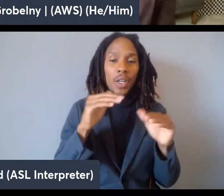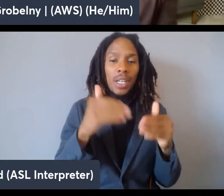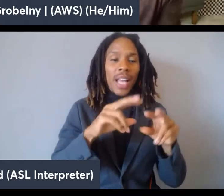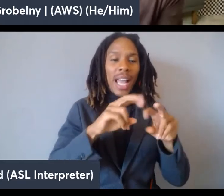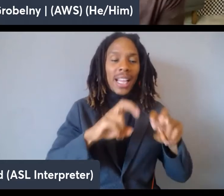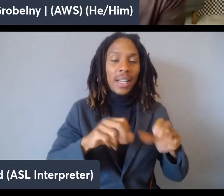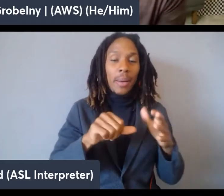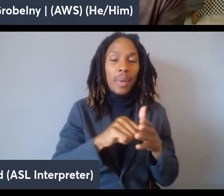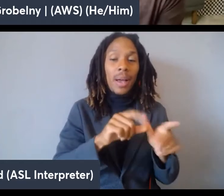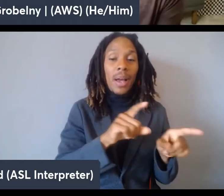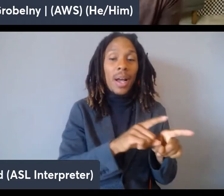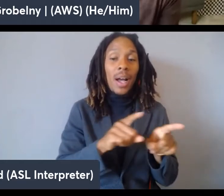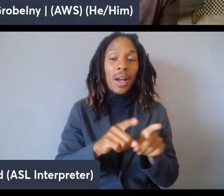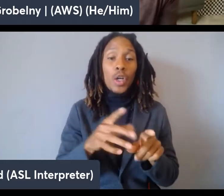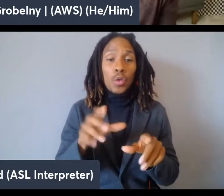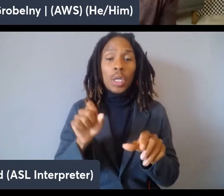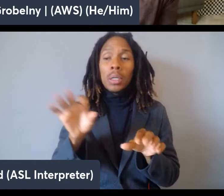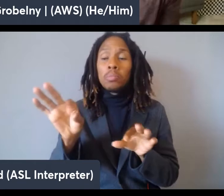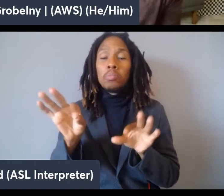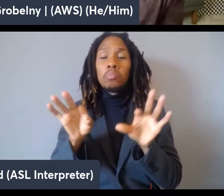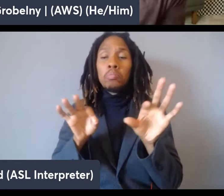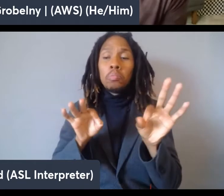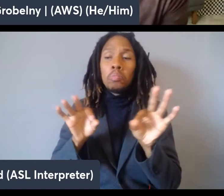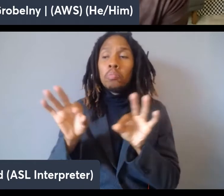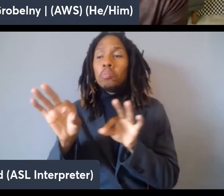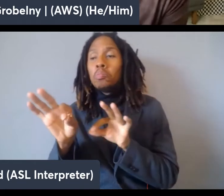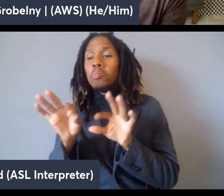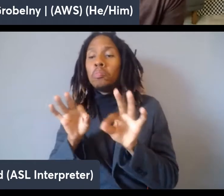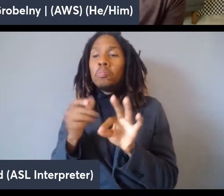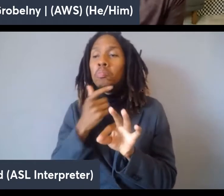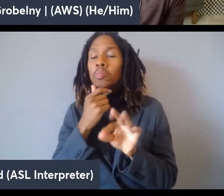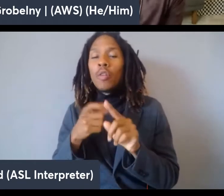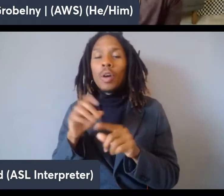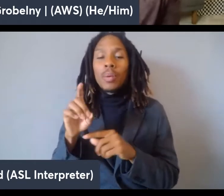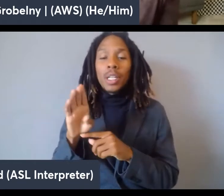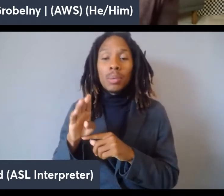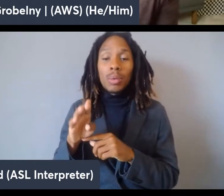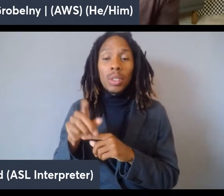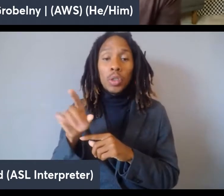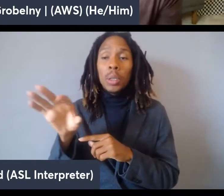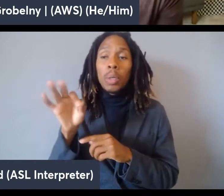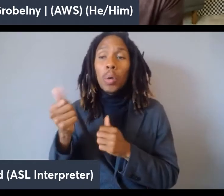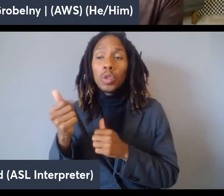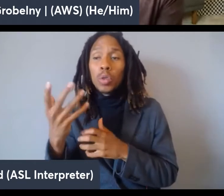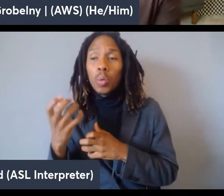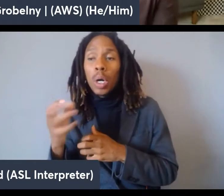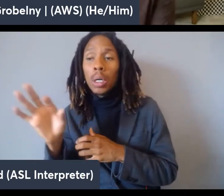but you can take up bits and pieces of the dashboard, you can pick the charts that you want the users to see